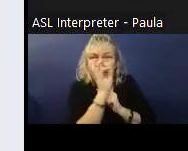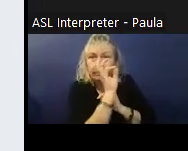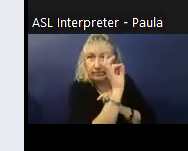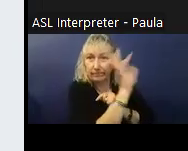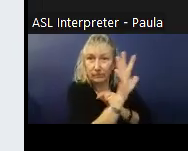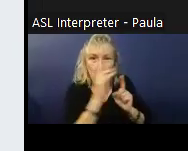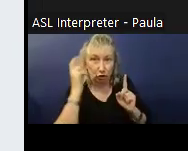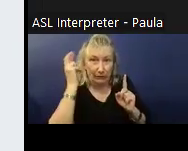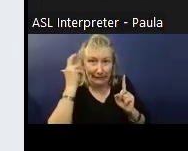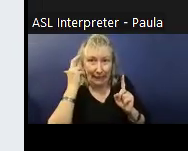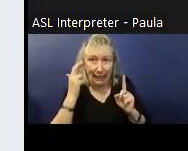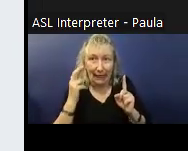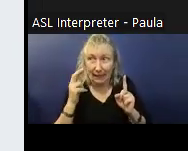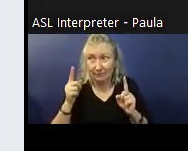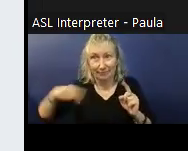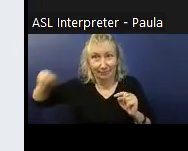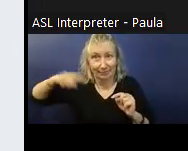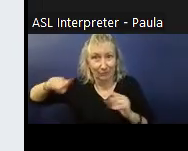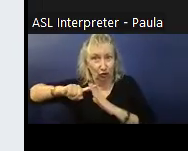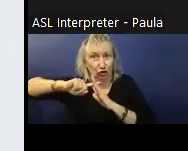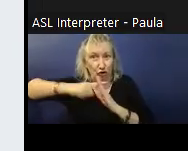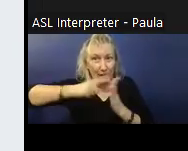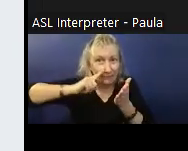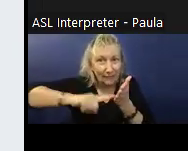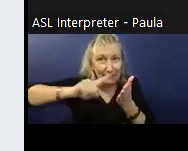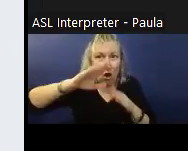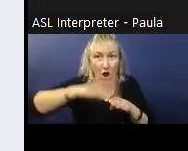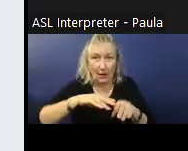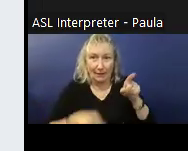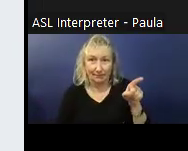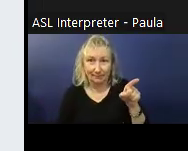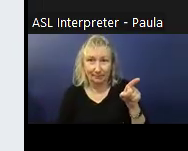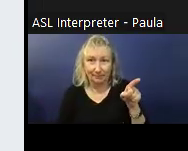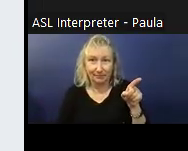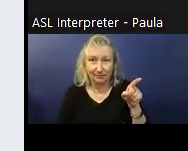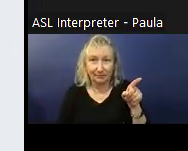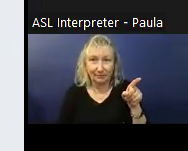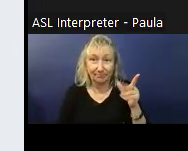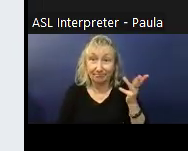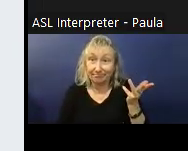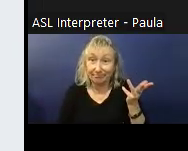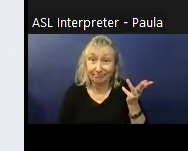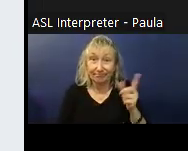So but but again, all of your comments are definitely going